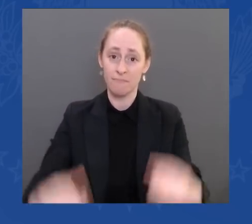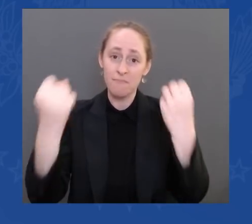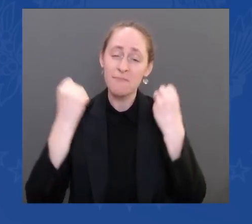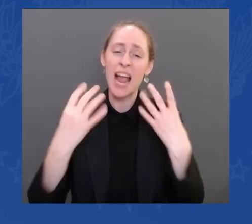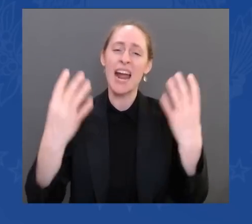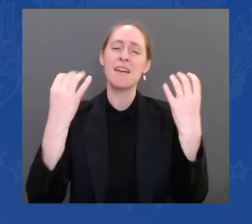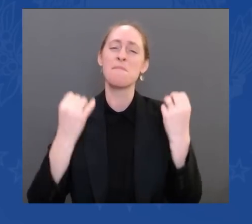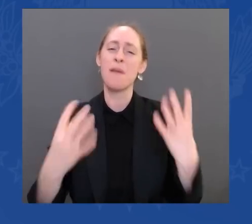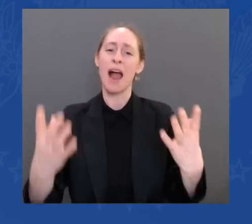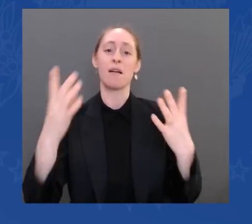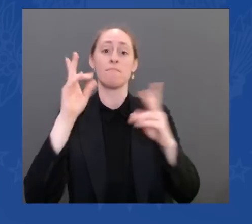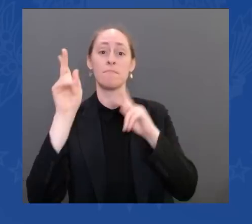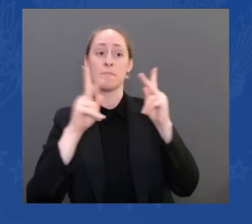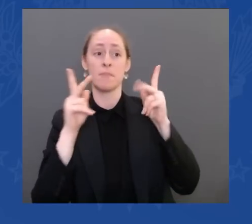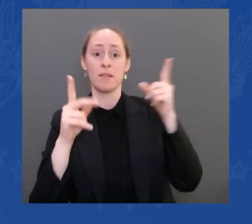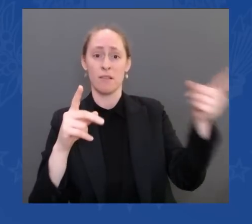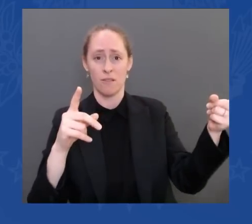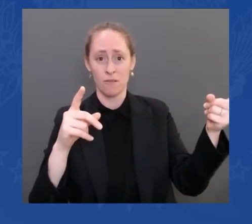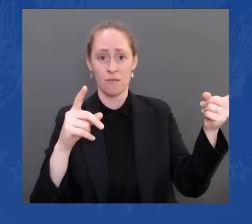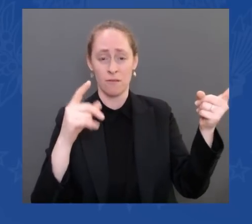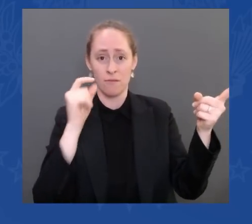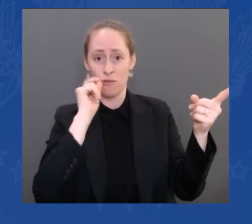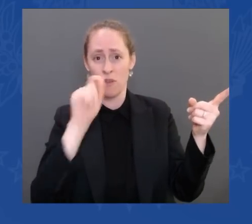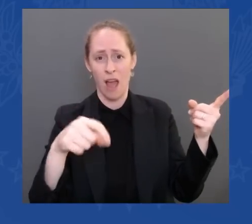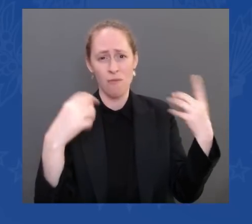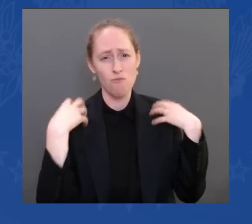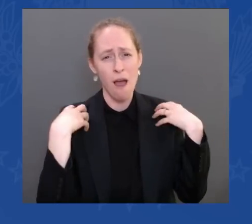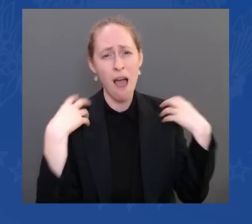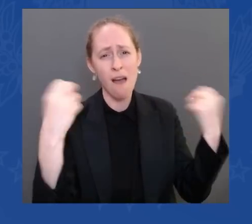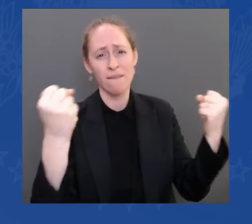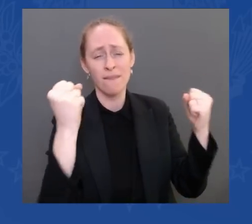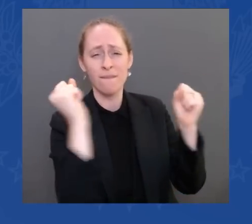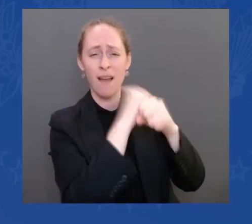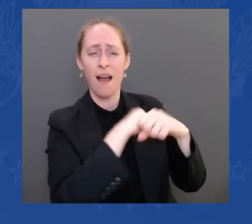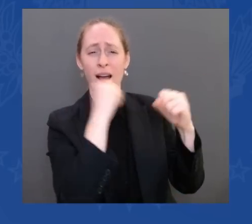for pushing back the Russian assault and frustrating Putin's desire to dominate Ukraine.